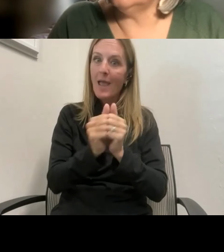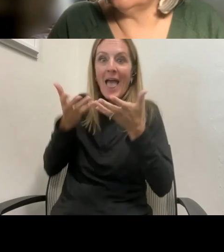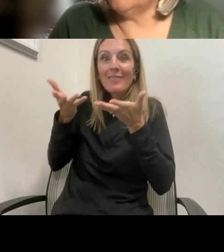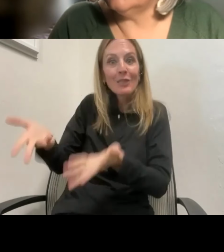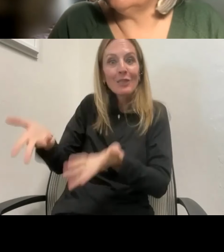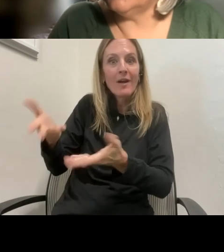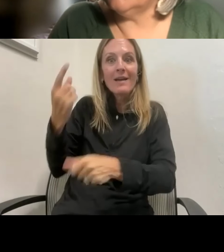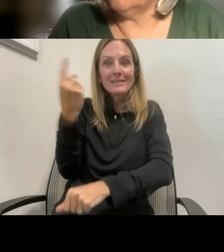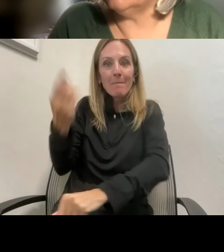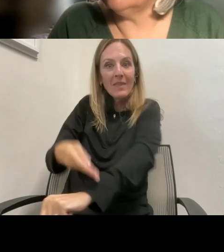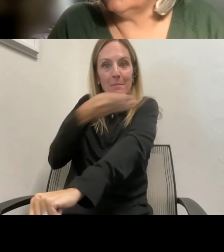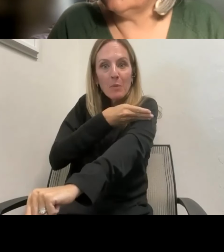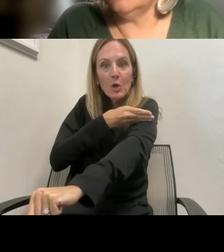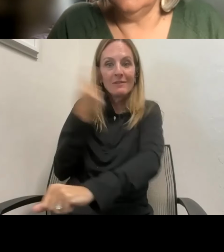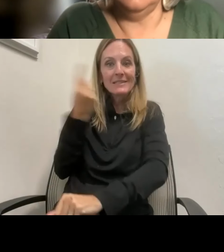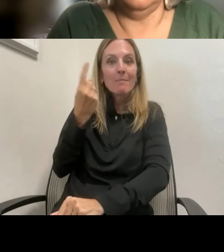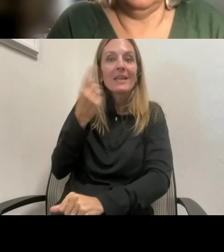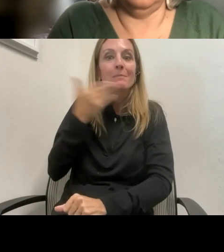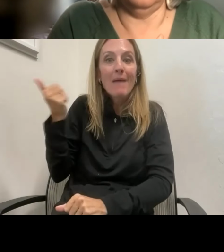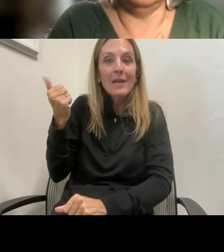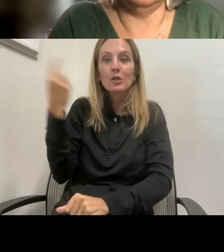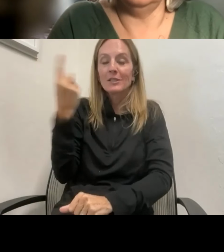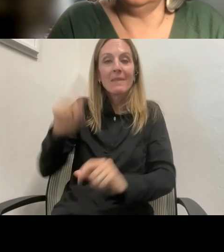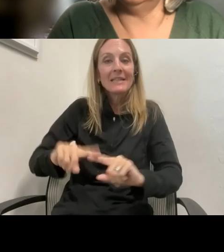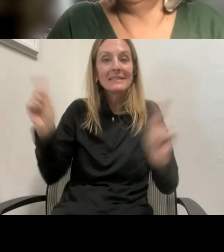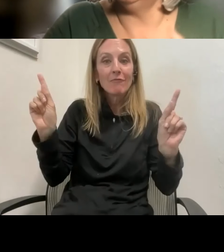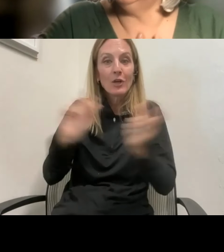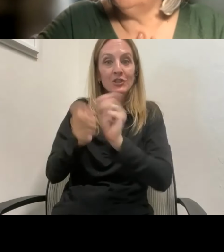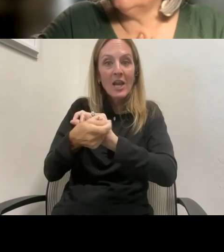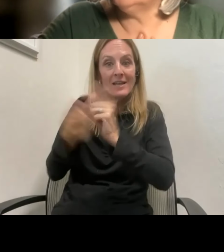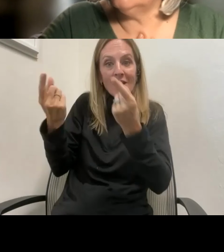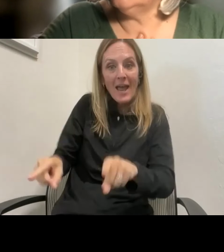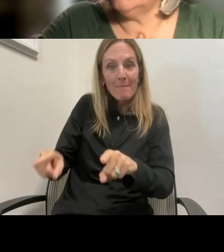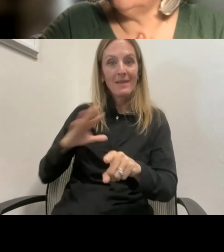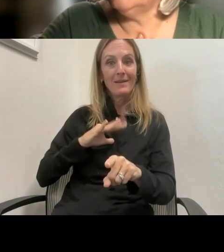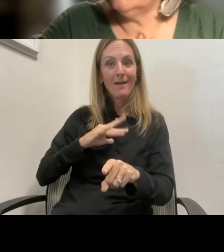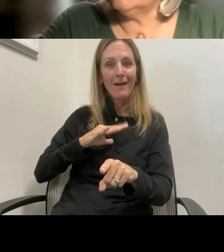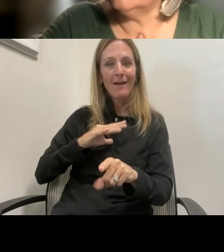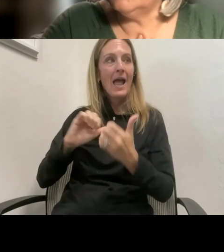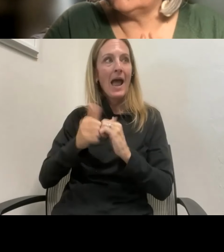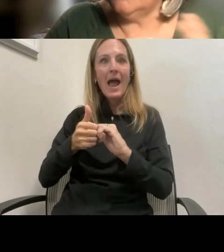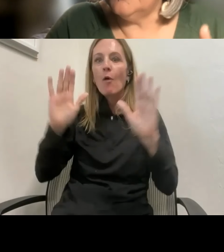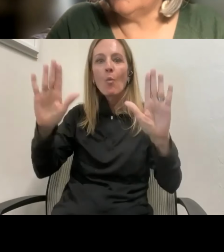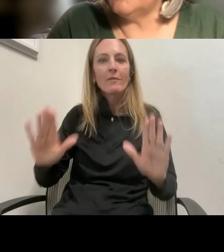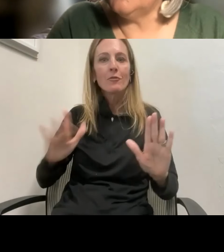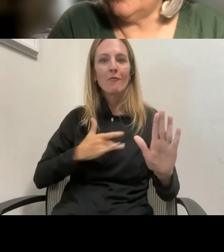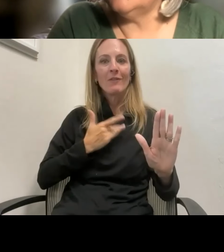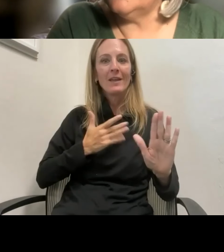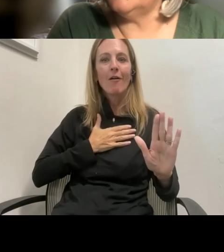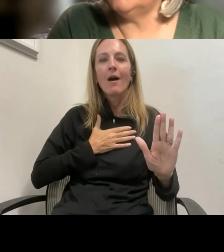something is better or different and how wonderful that feels when we're on the right track there.